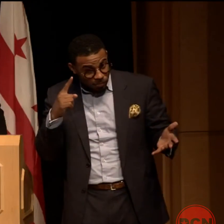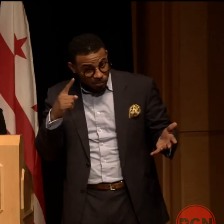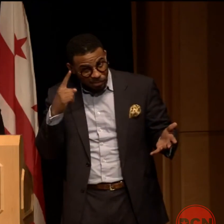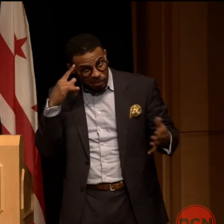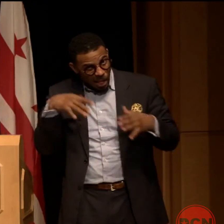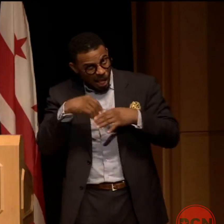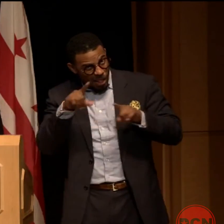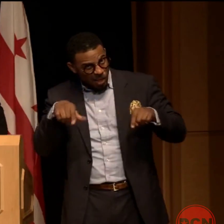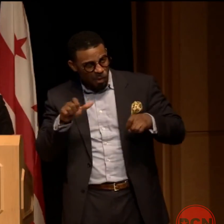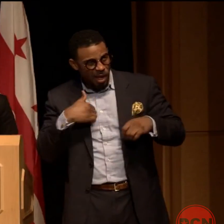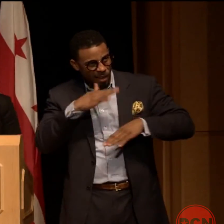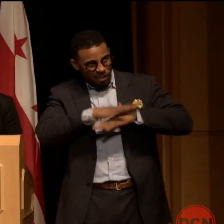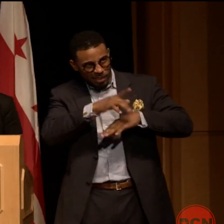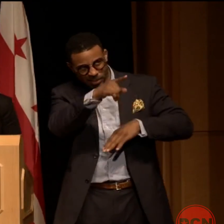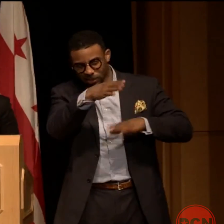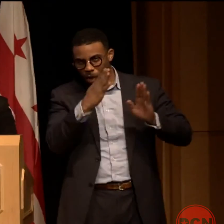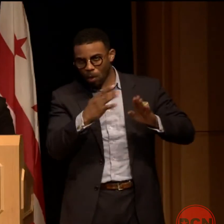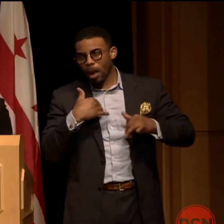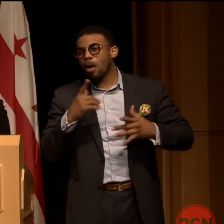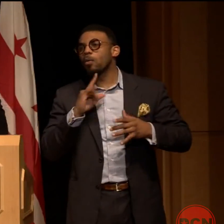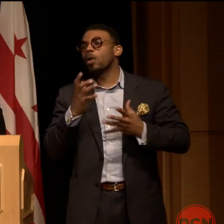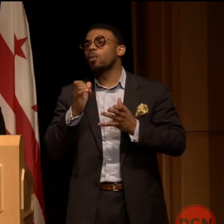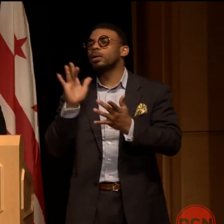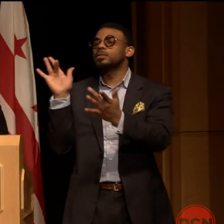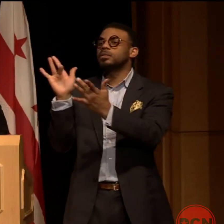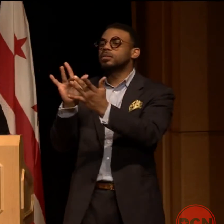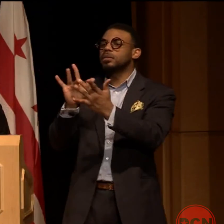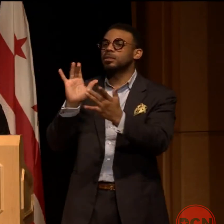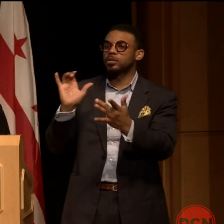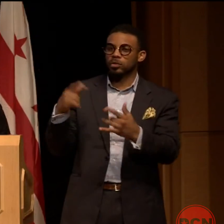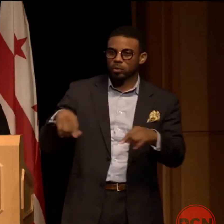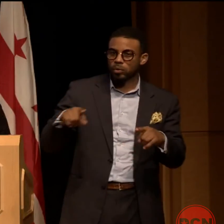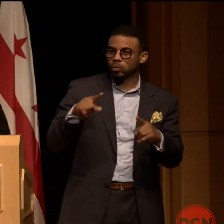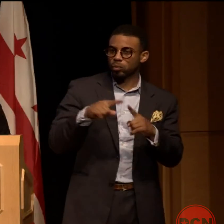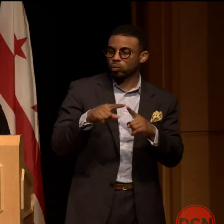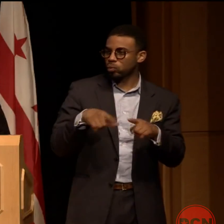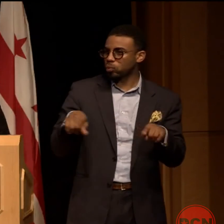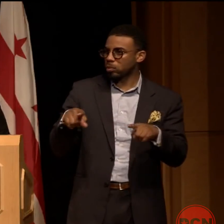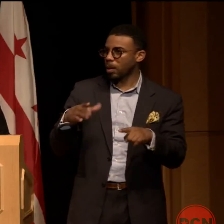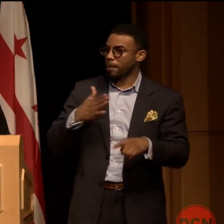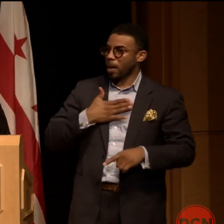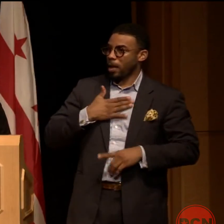OUR DESK BUT I REALLY WANTED TO REACH OUT TO US TO MY DEPARTMENT